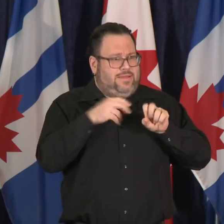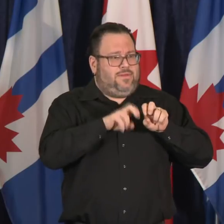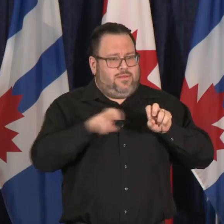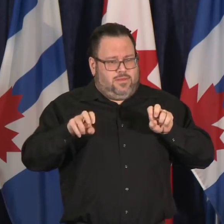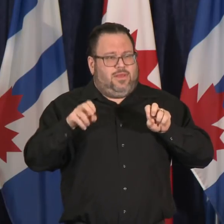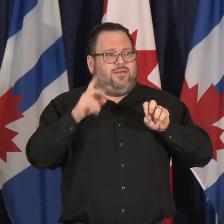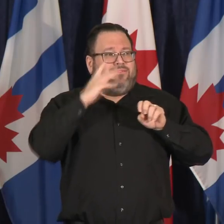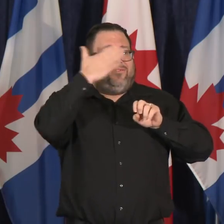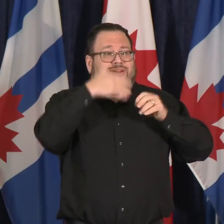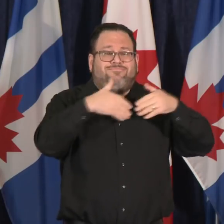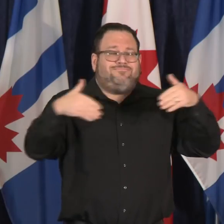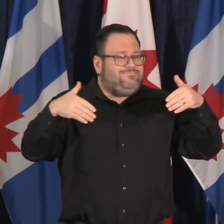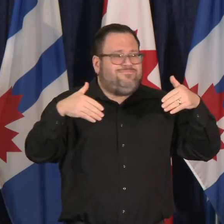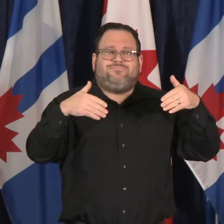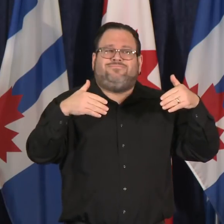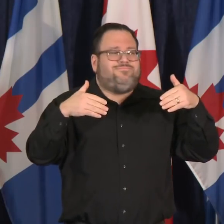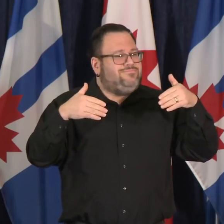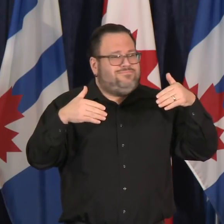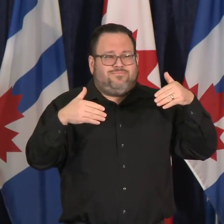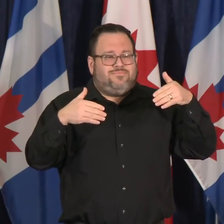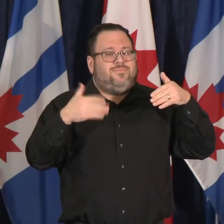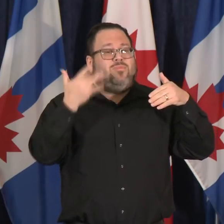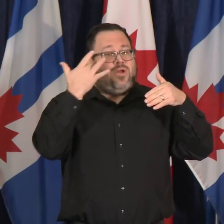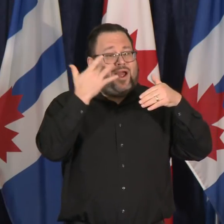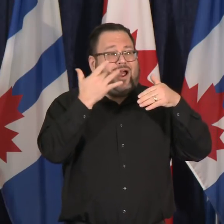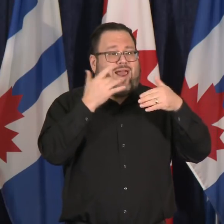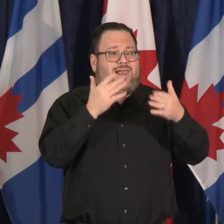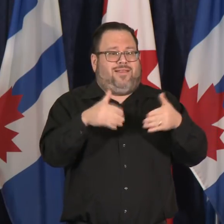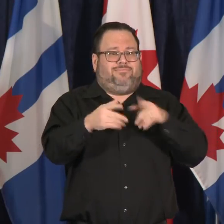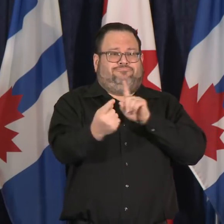significantly since last week we're not going to reschedule a photo opportunity